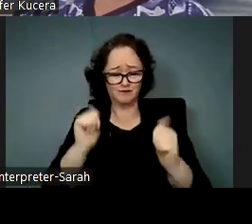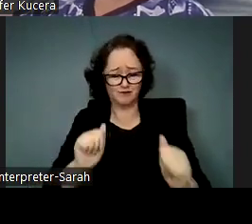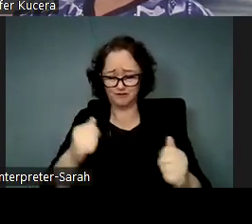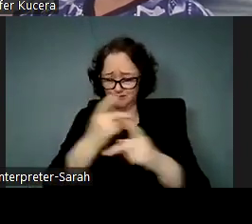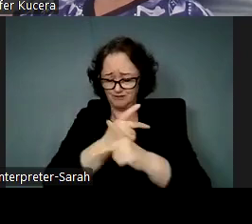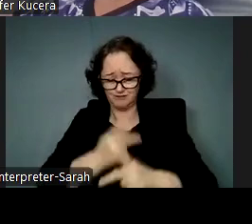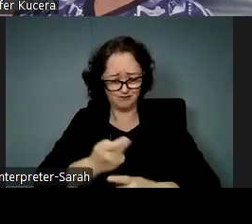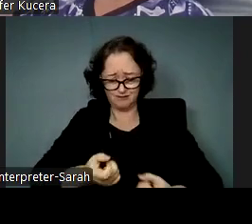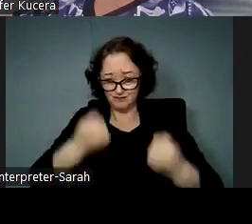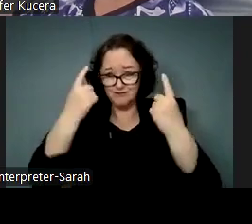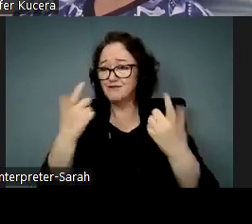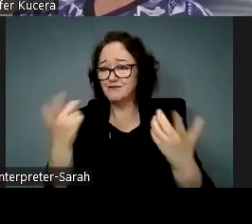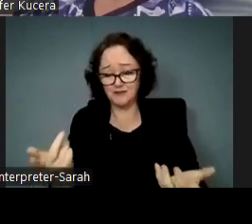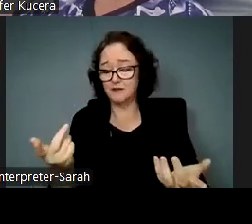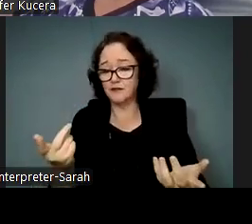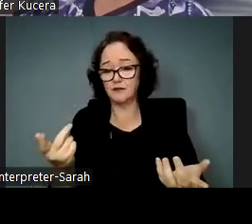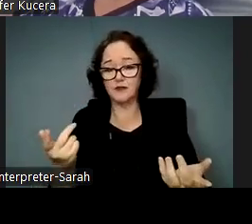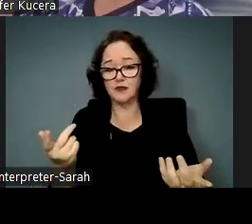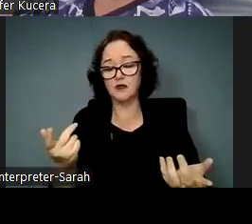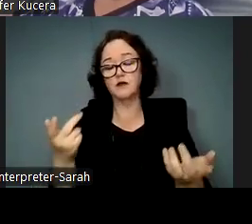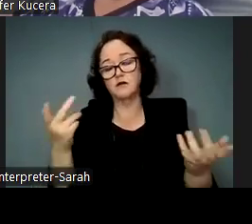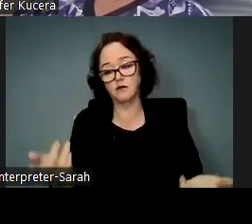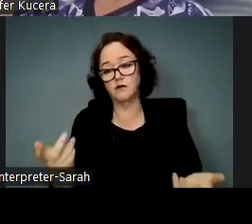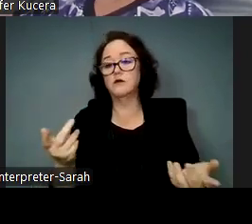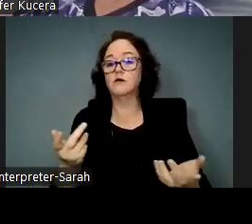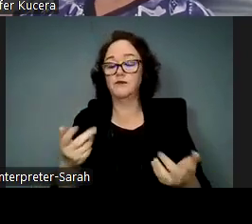these are some of the techniques that we used in Ohio. I